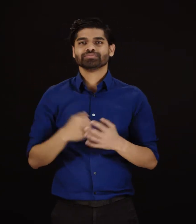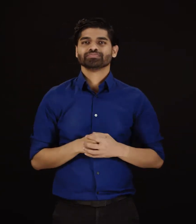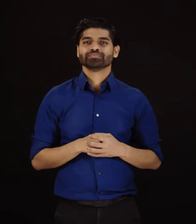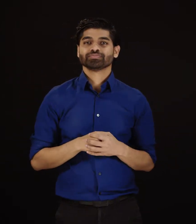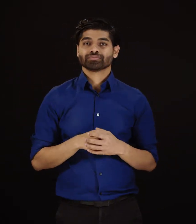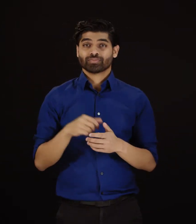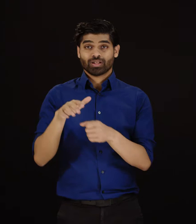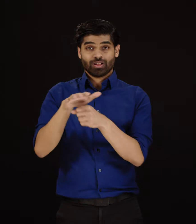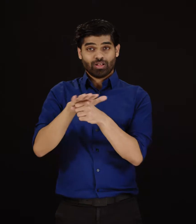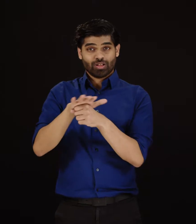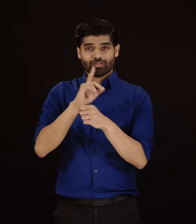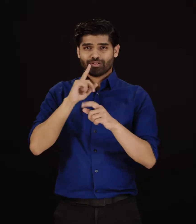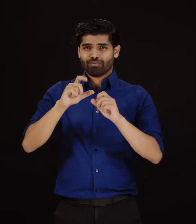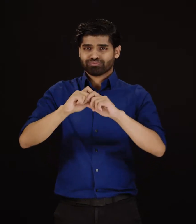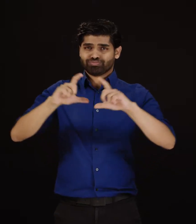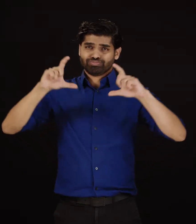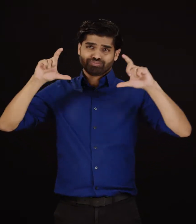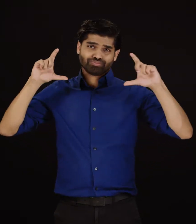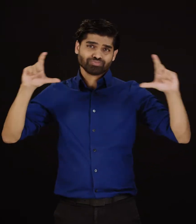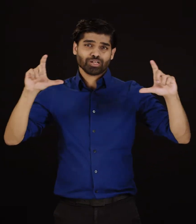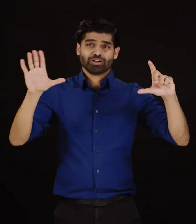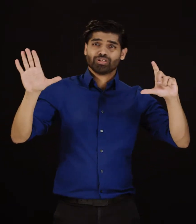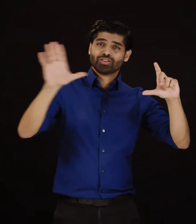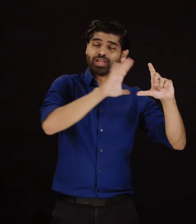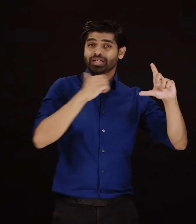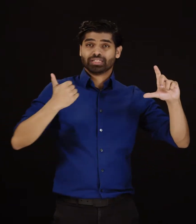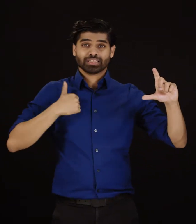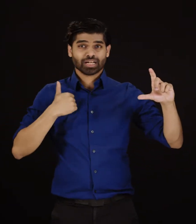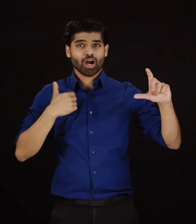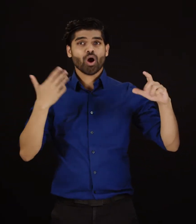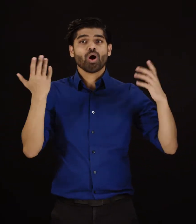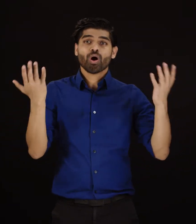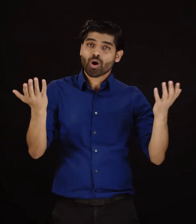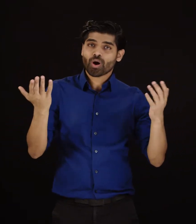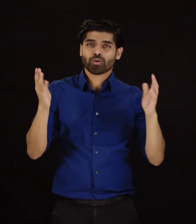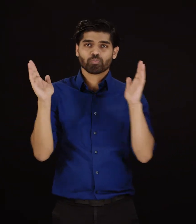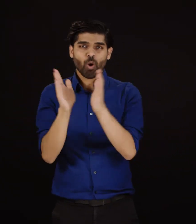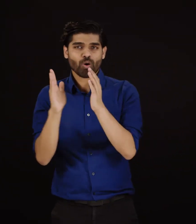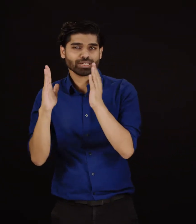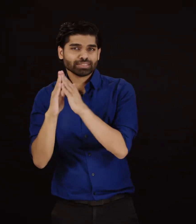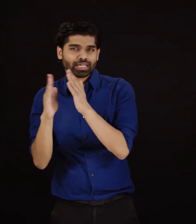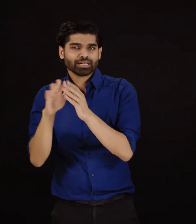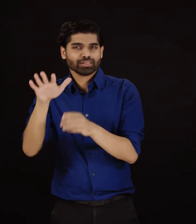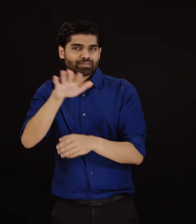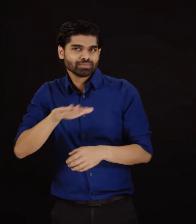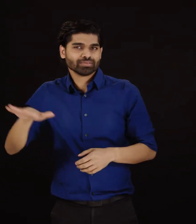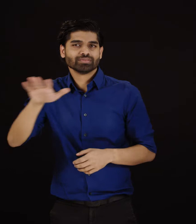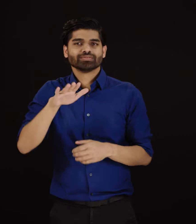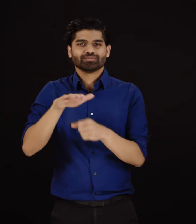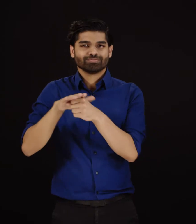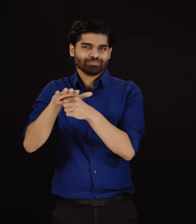country, and International Long Distance calls which connect two points in different countries. Customers may need